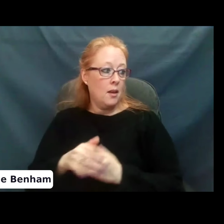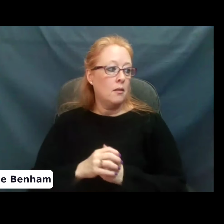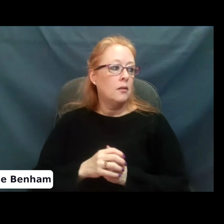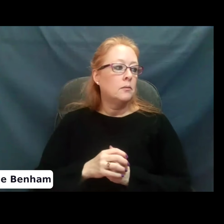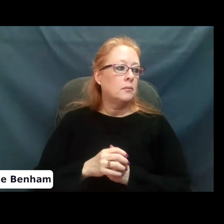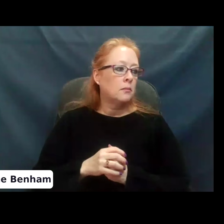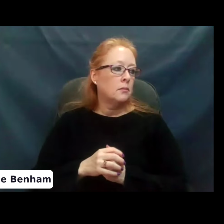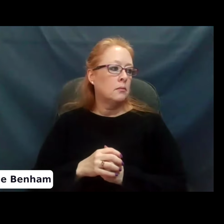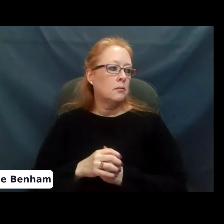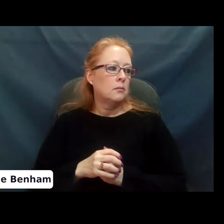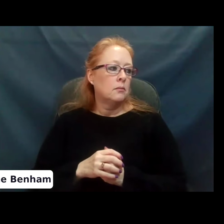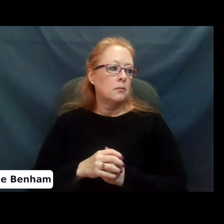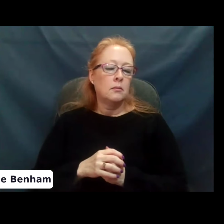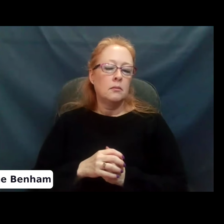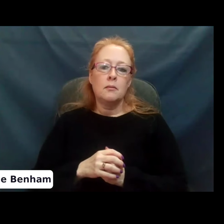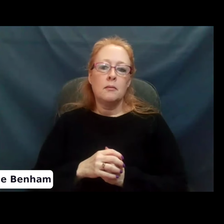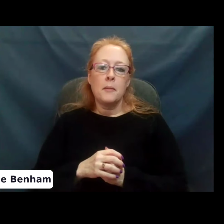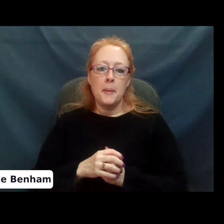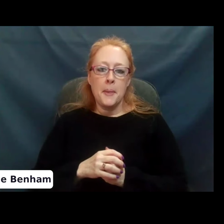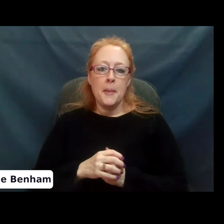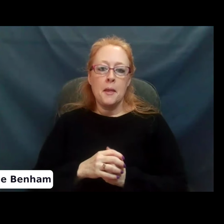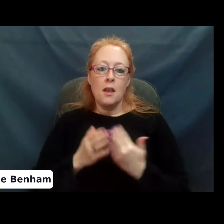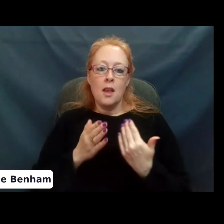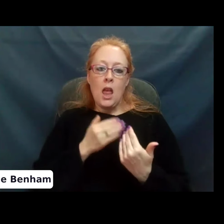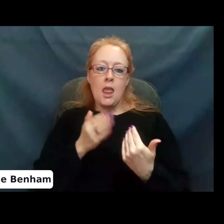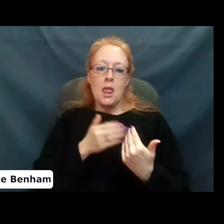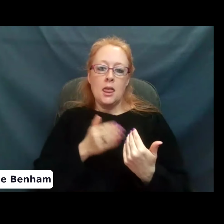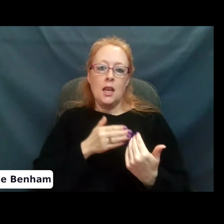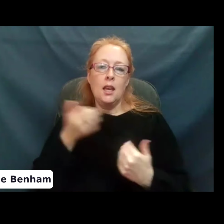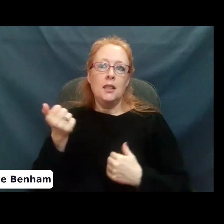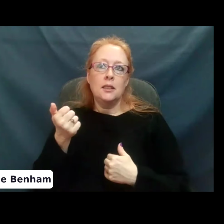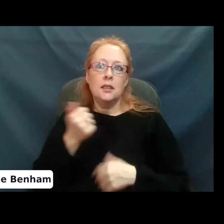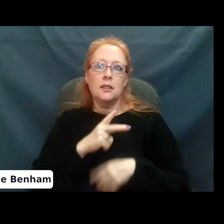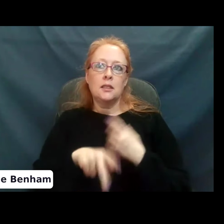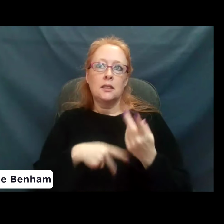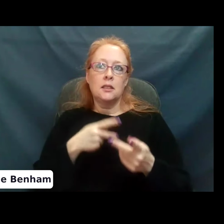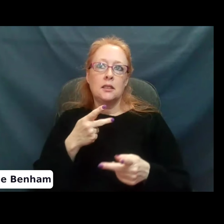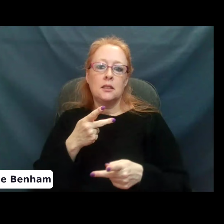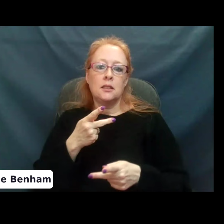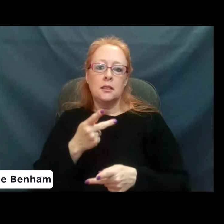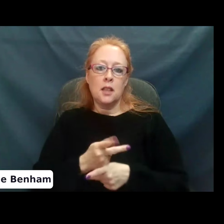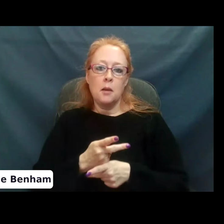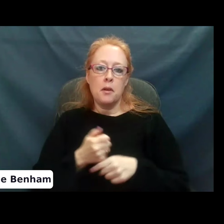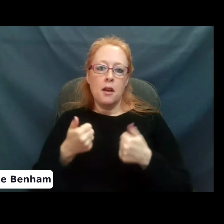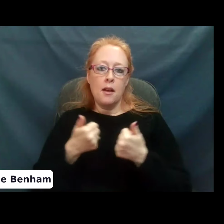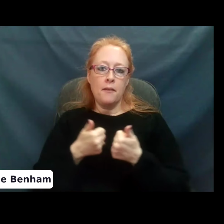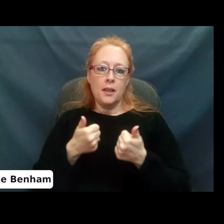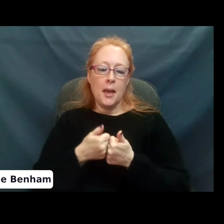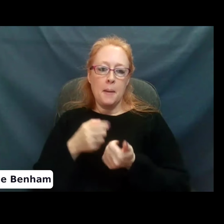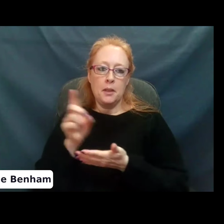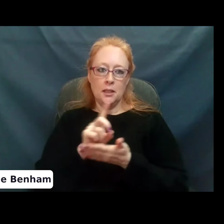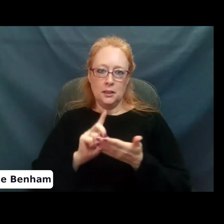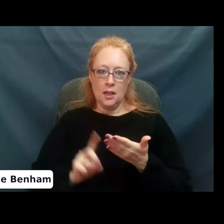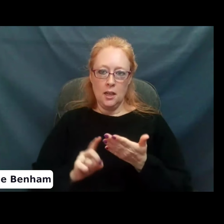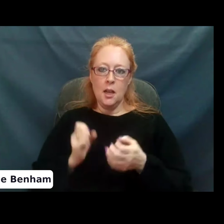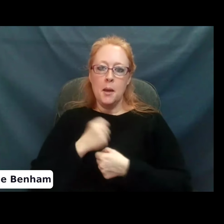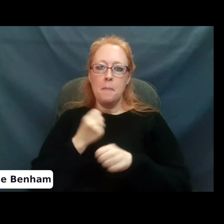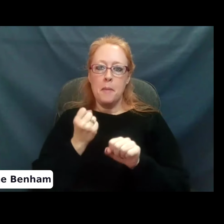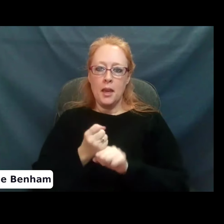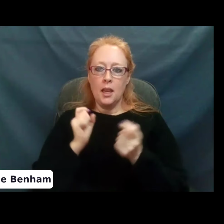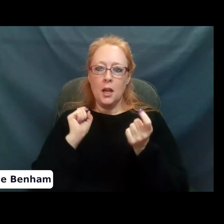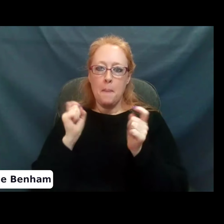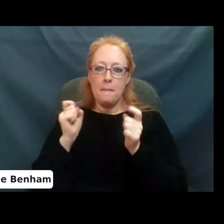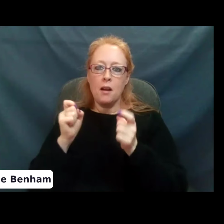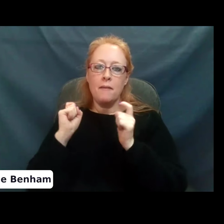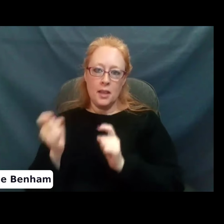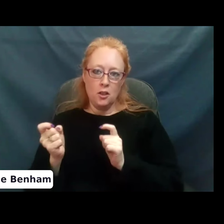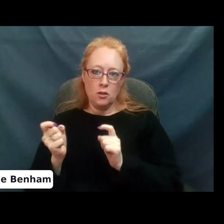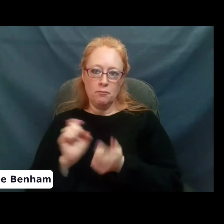Free marking doesn't mean anything.